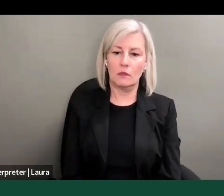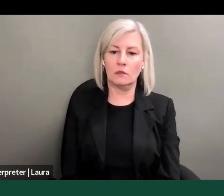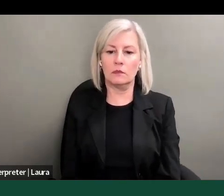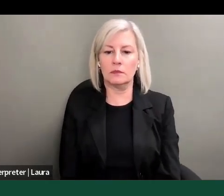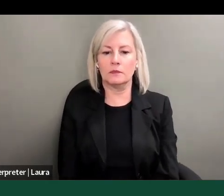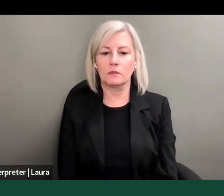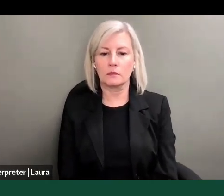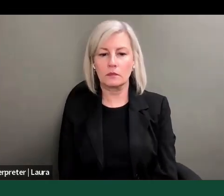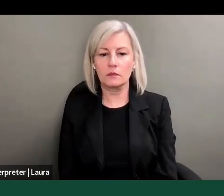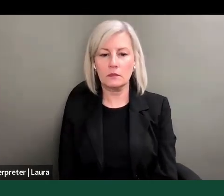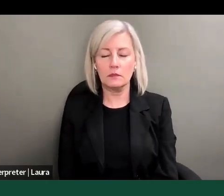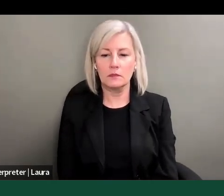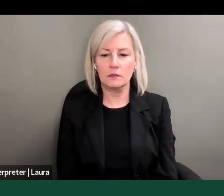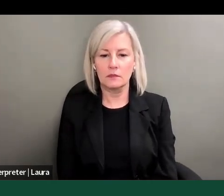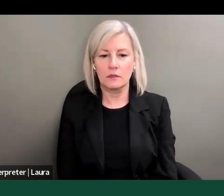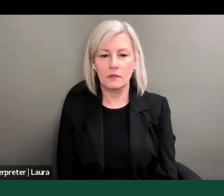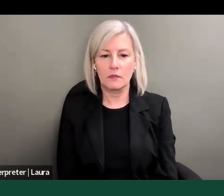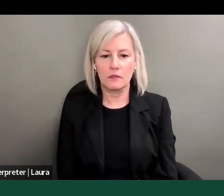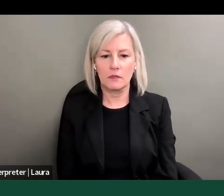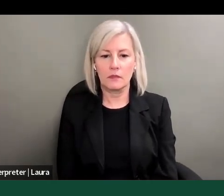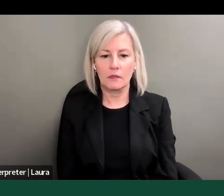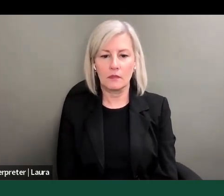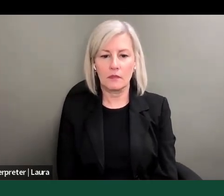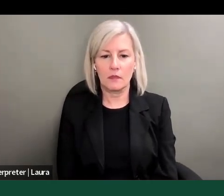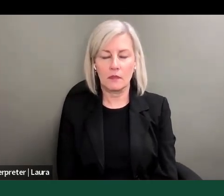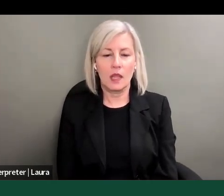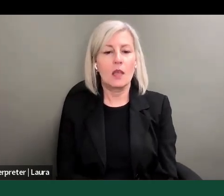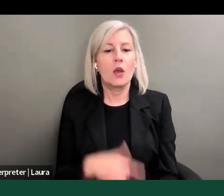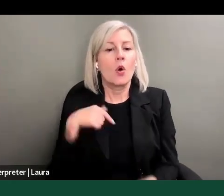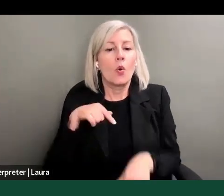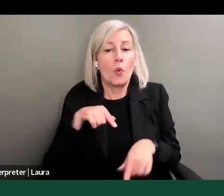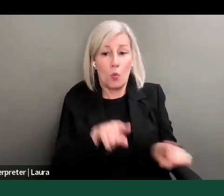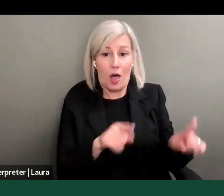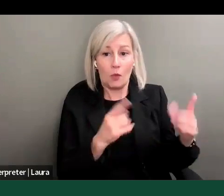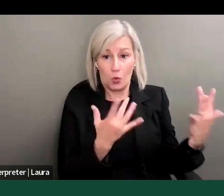While we may be waiting for some other questions to come in, to expand a